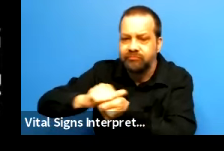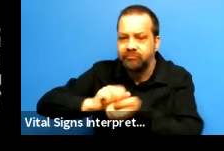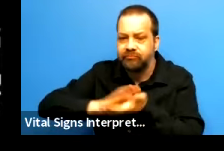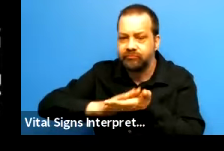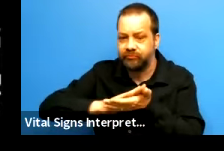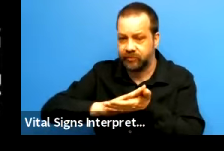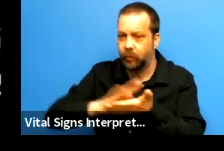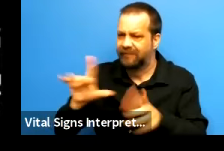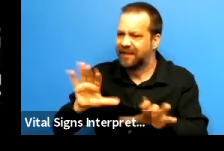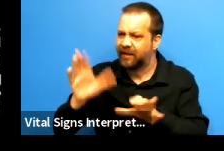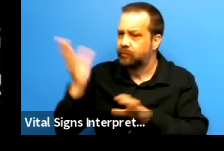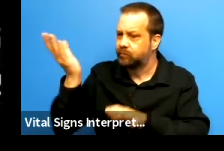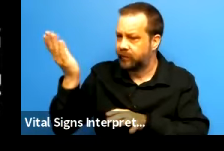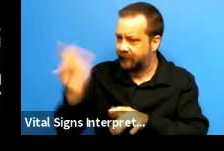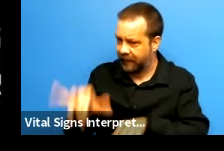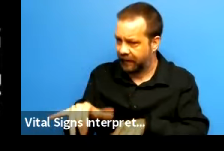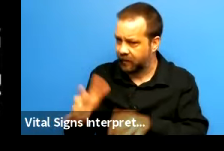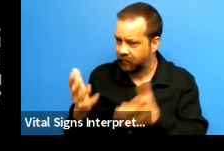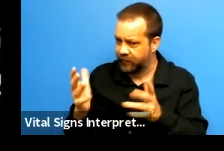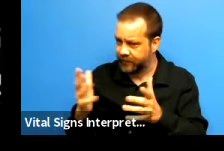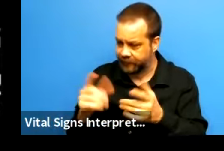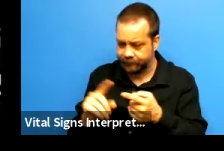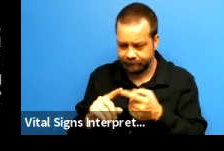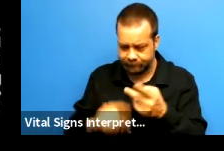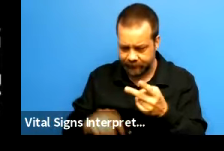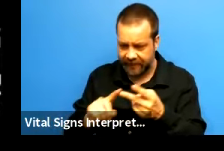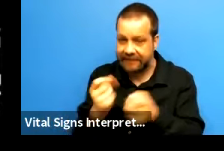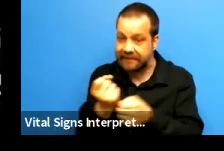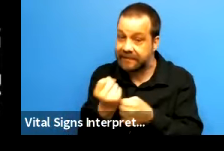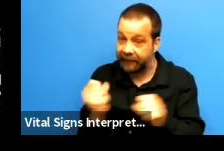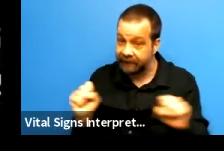safety really;